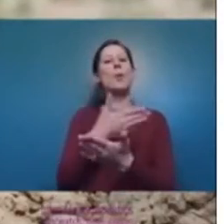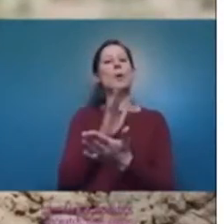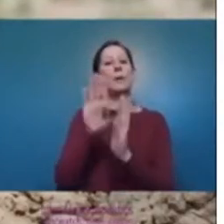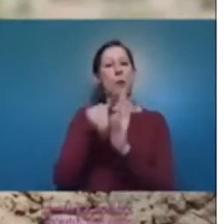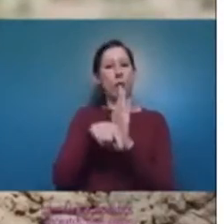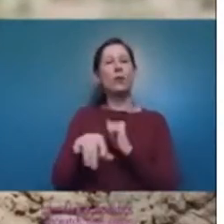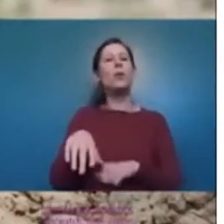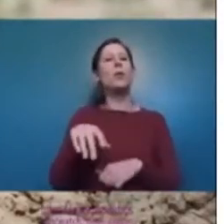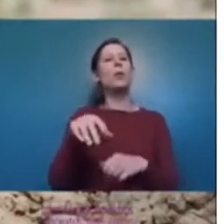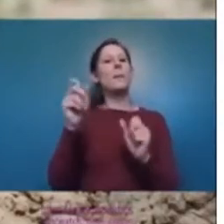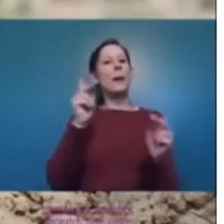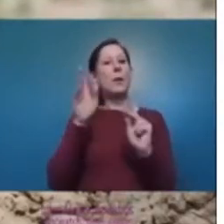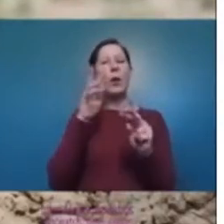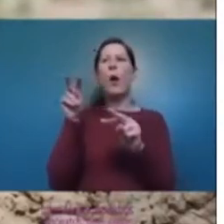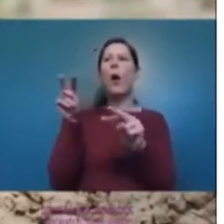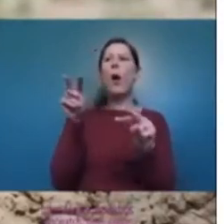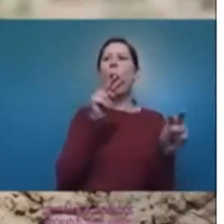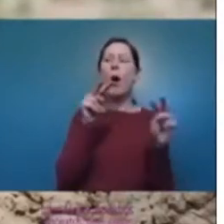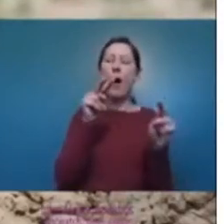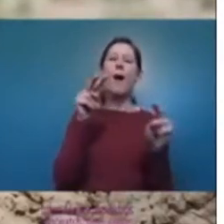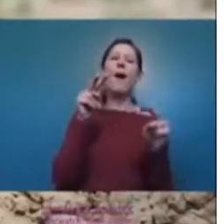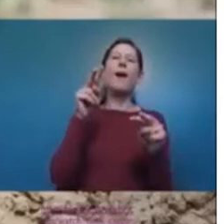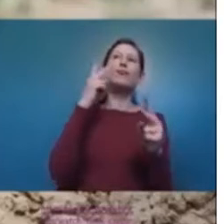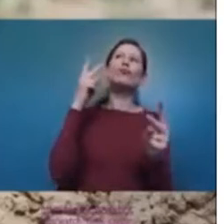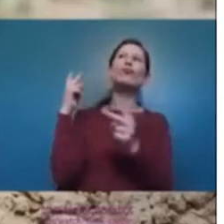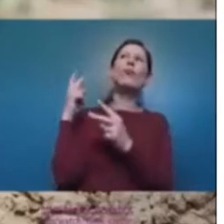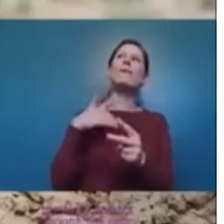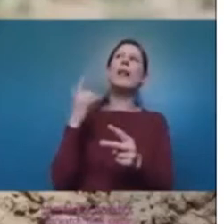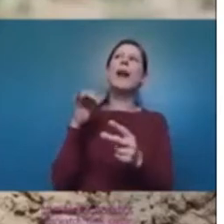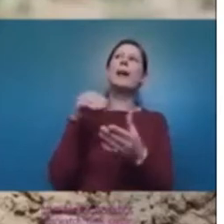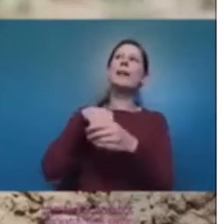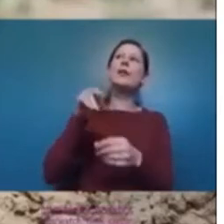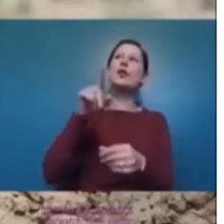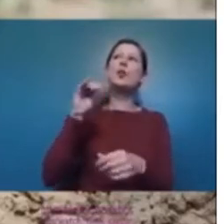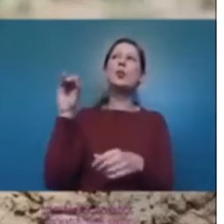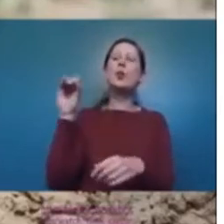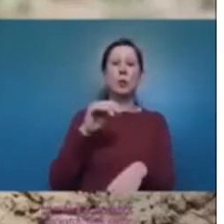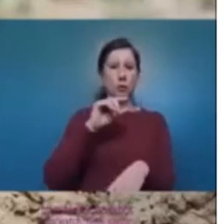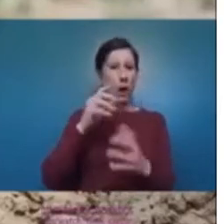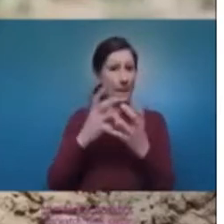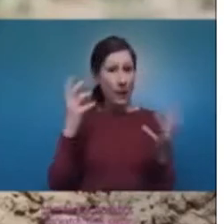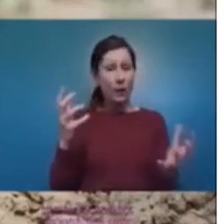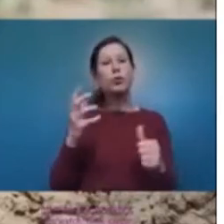experience and remember what it's like to be there. And quantity, they're going to do at least one a day